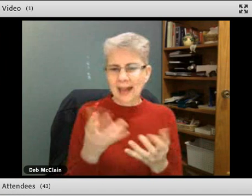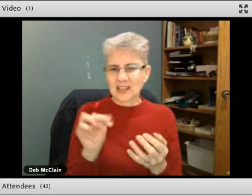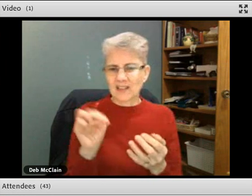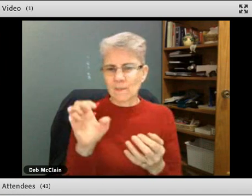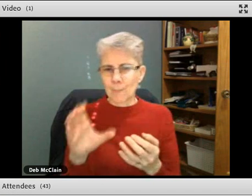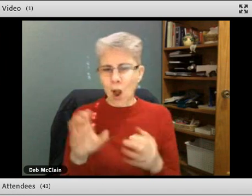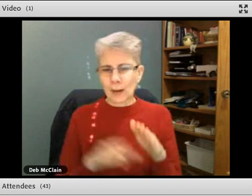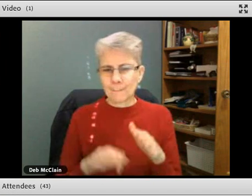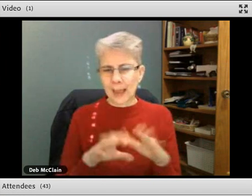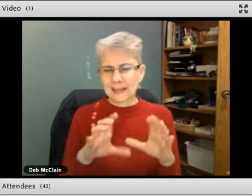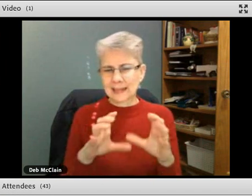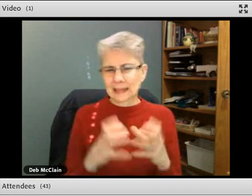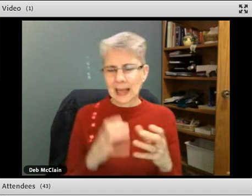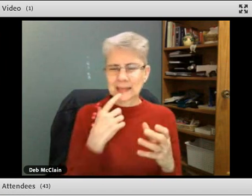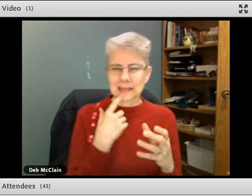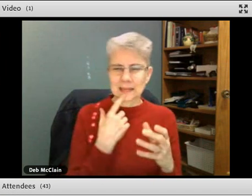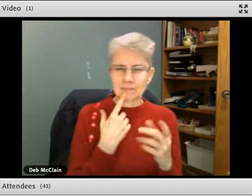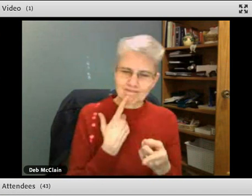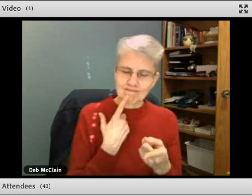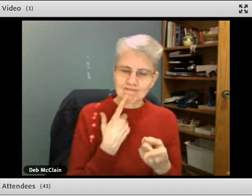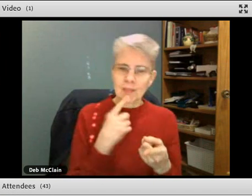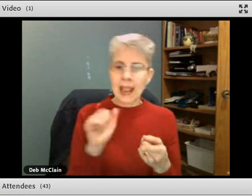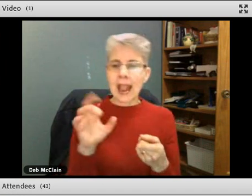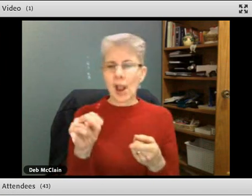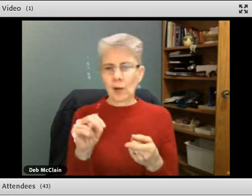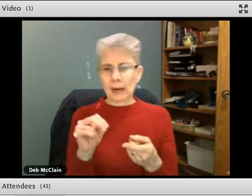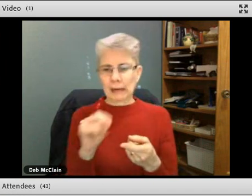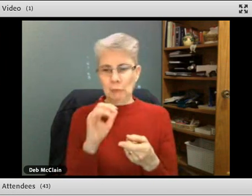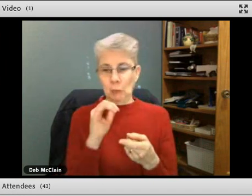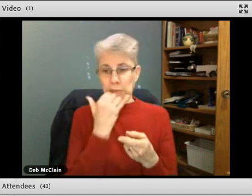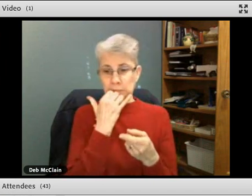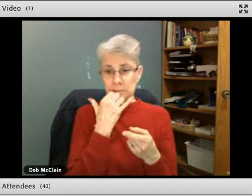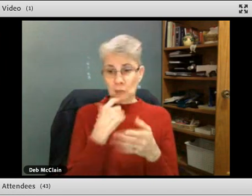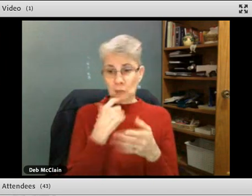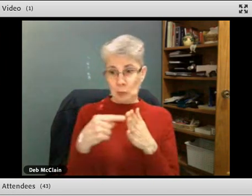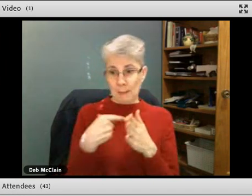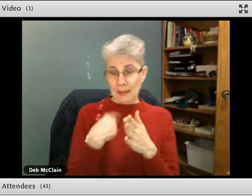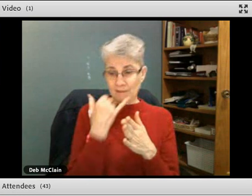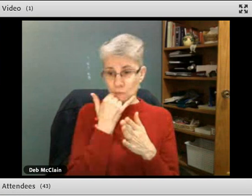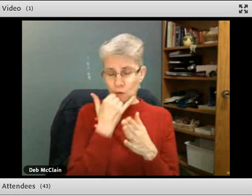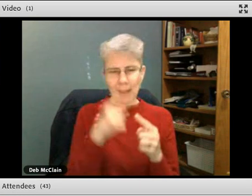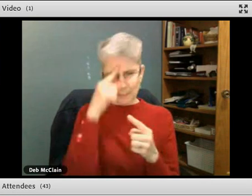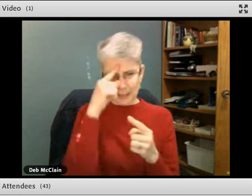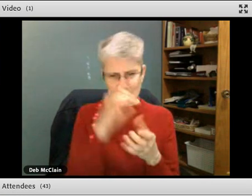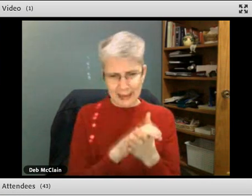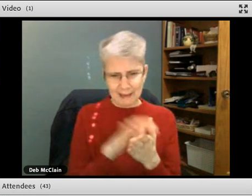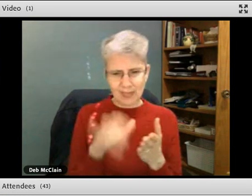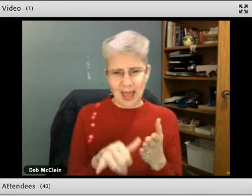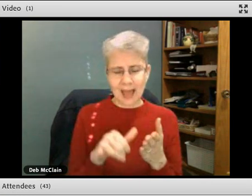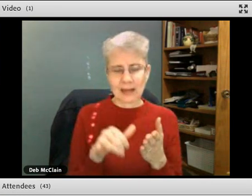but I believe that the course in person on Friday is going to be an interactive course.